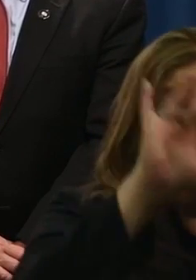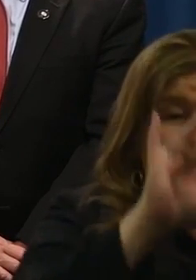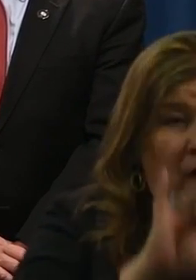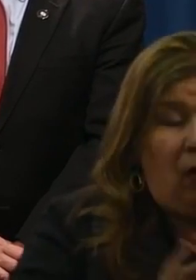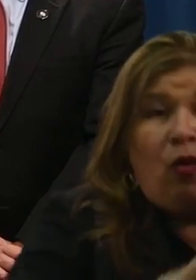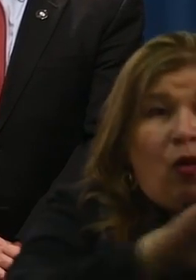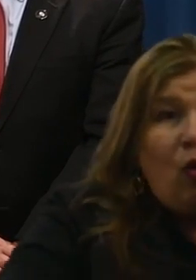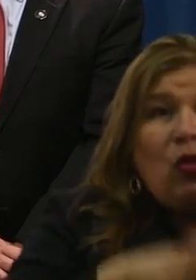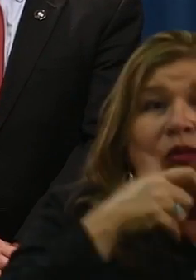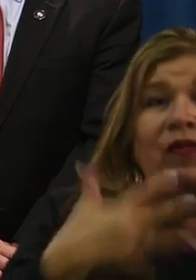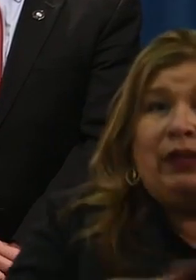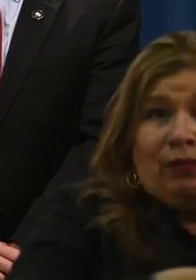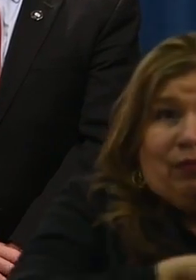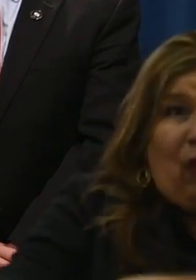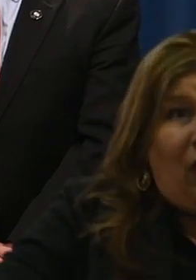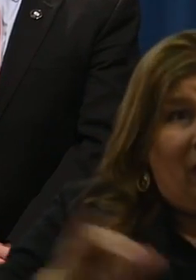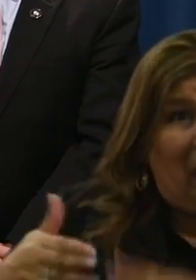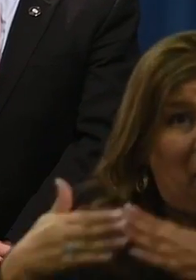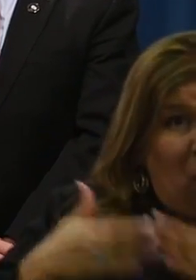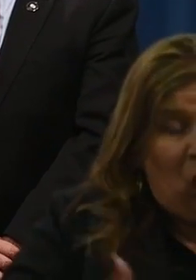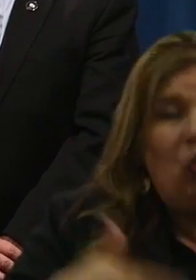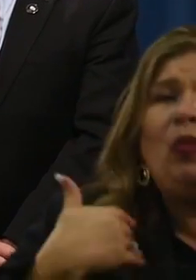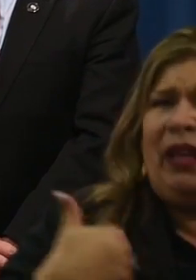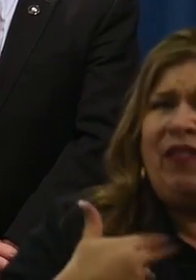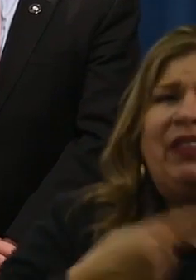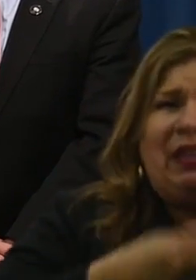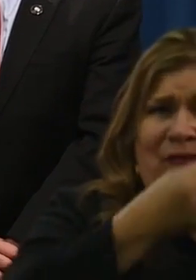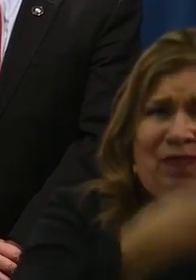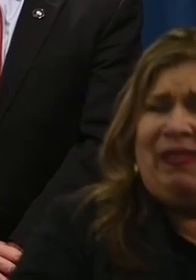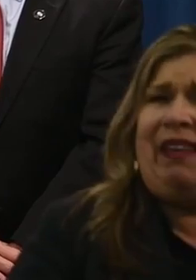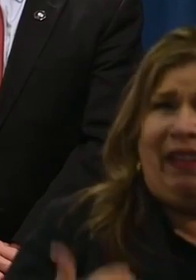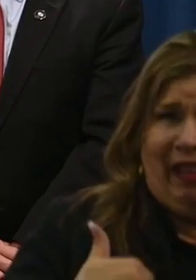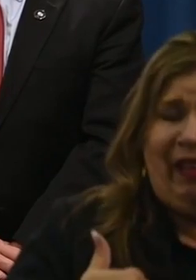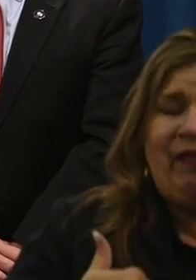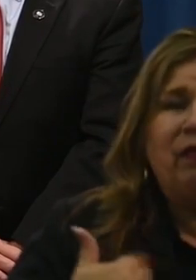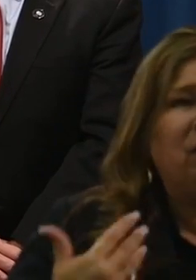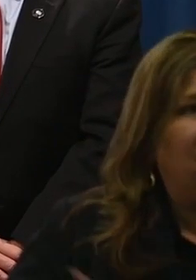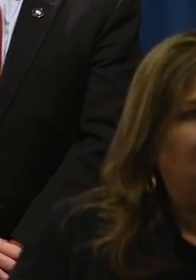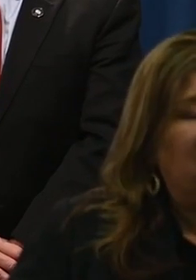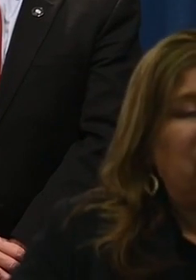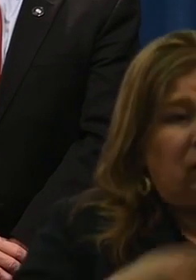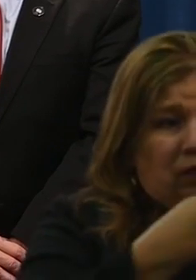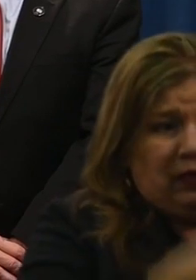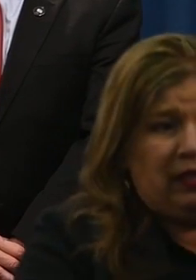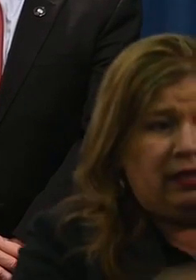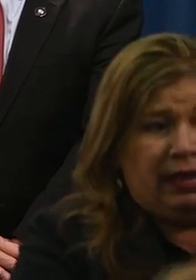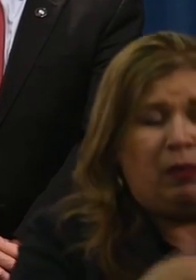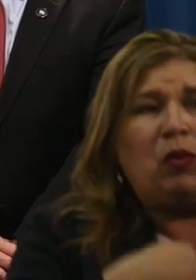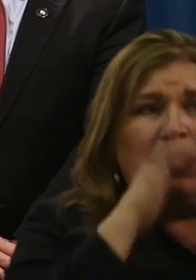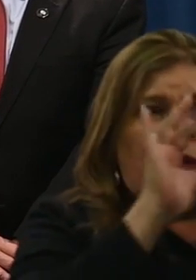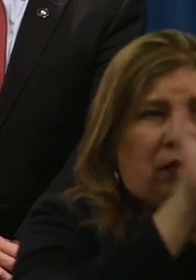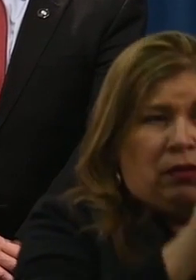We are in possession of the manifest of those passengers from that cruise and working with our local partners.